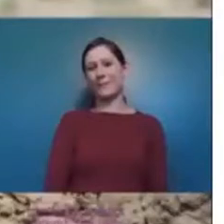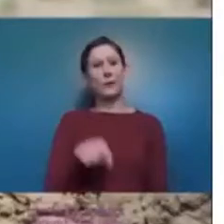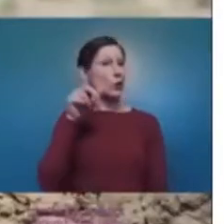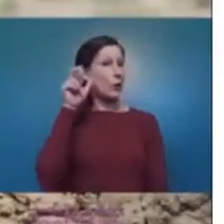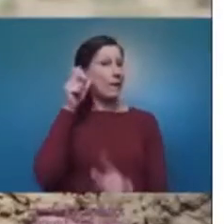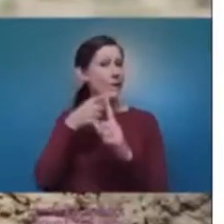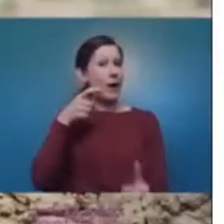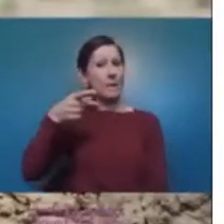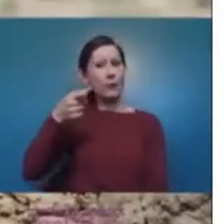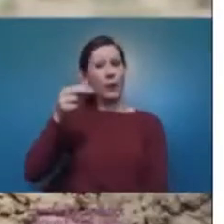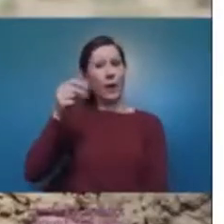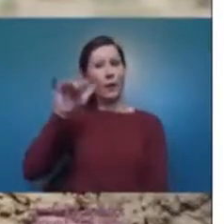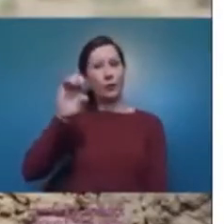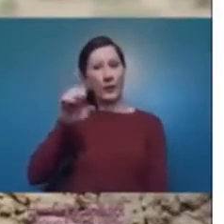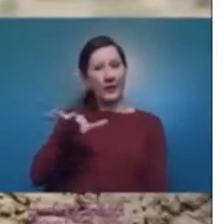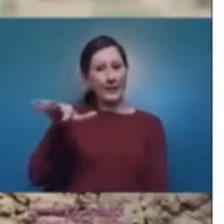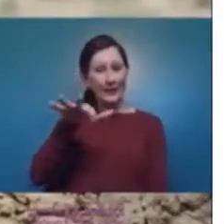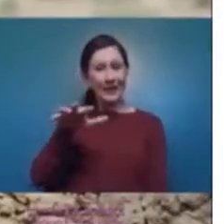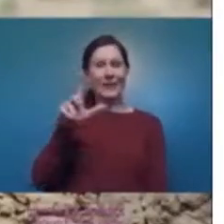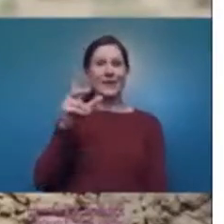Chris: You heard it from the prairie dog. The St. Louis Zoo is